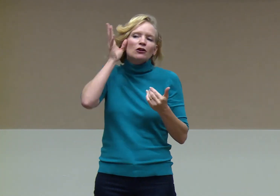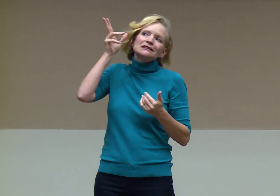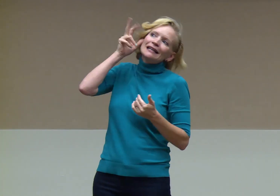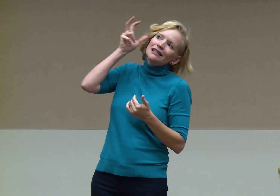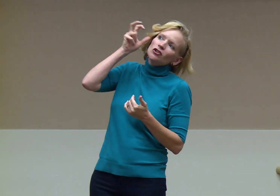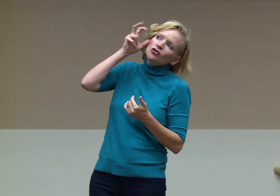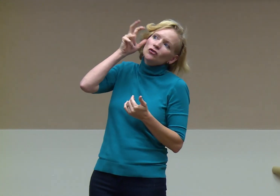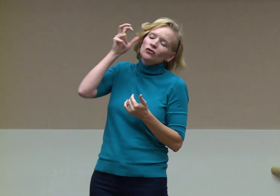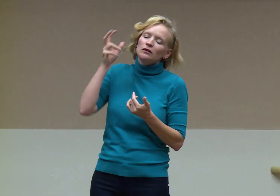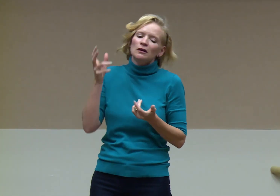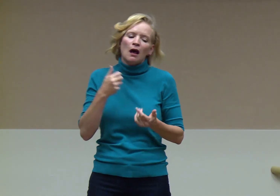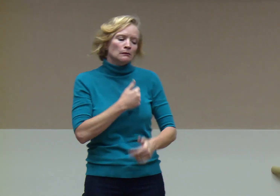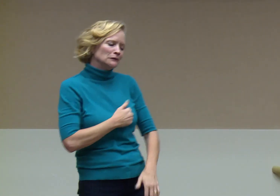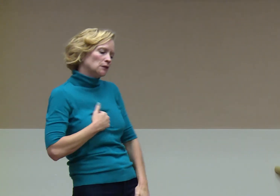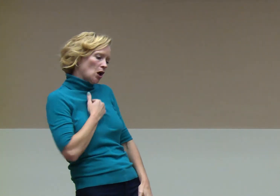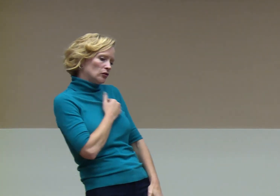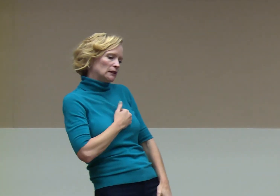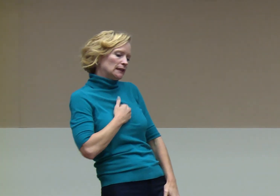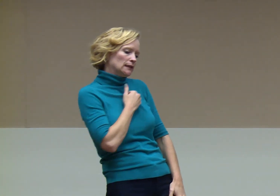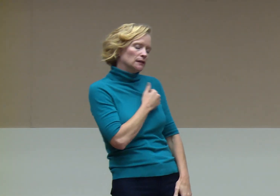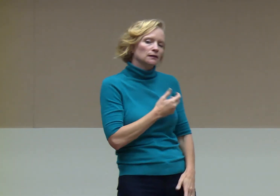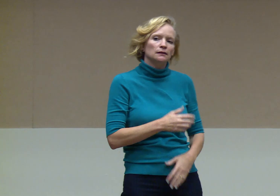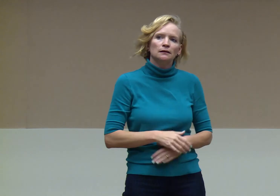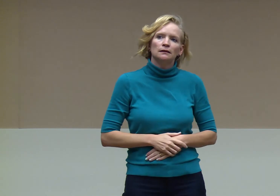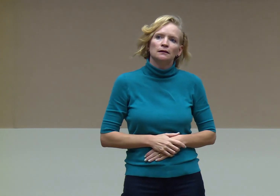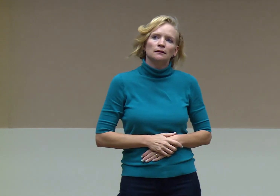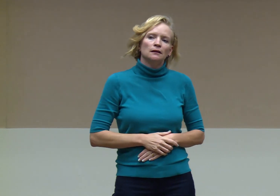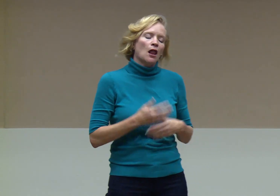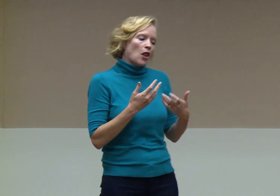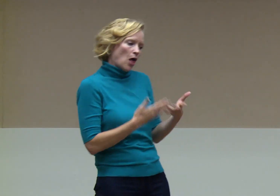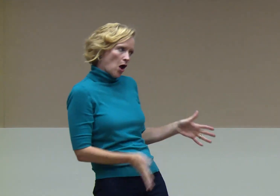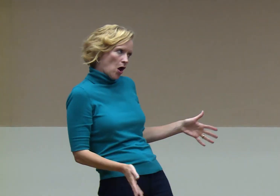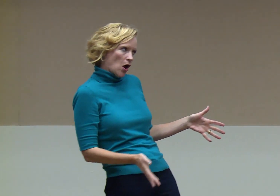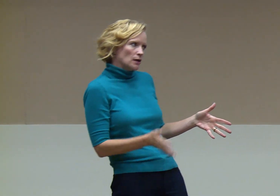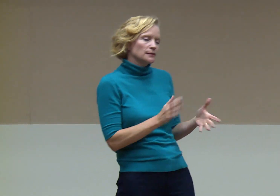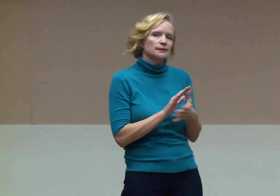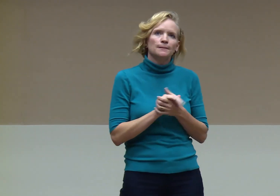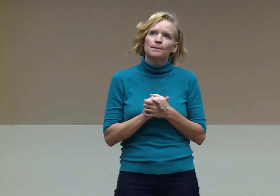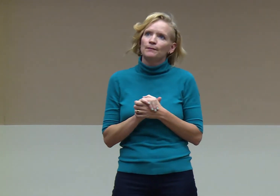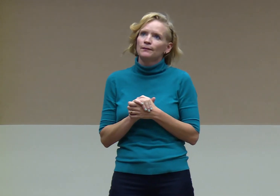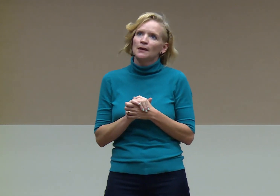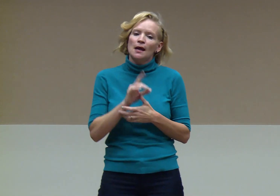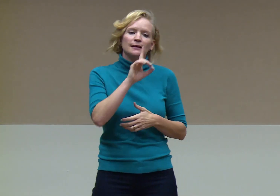And that statement and what they hear from their doctors is how they take the statement.